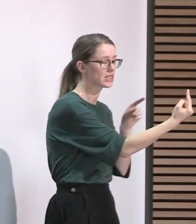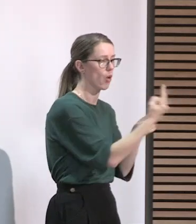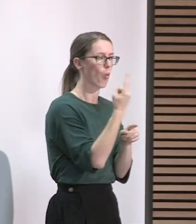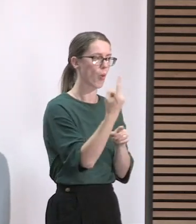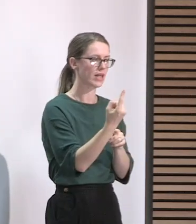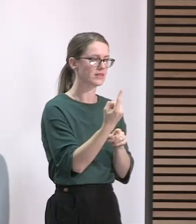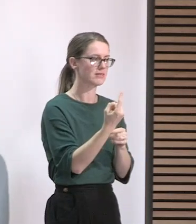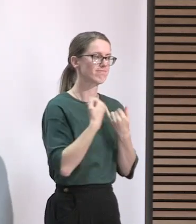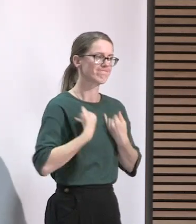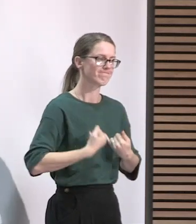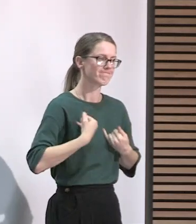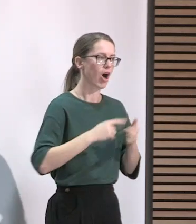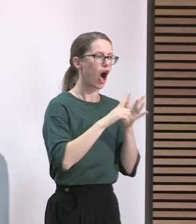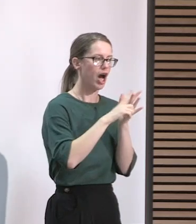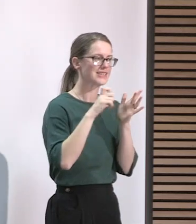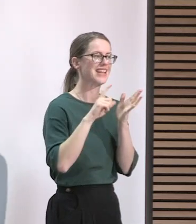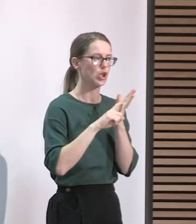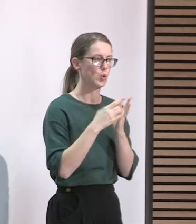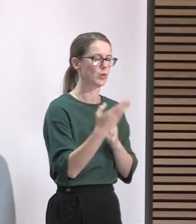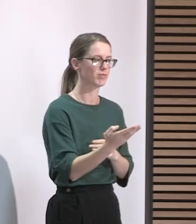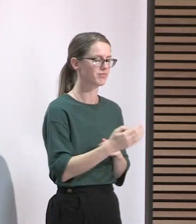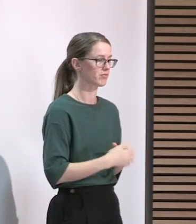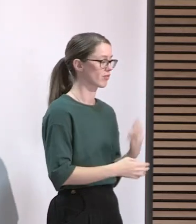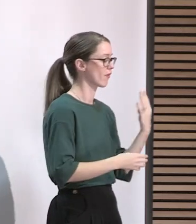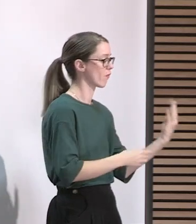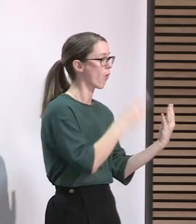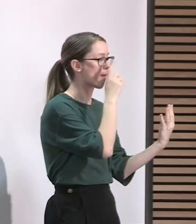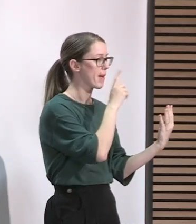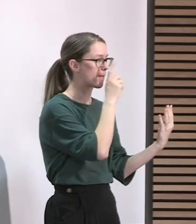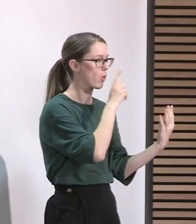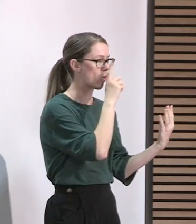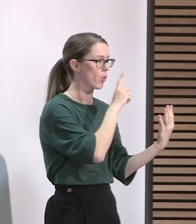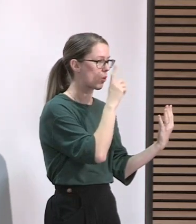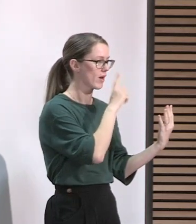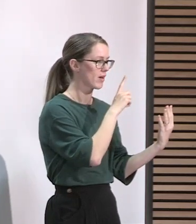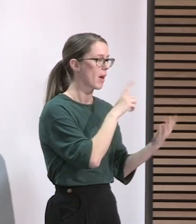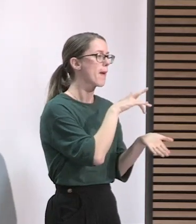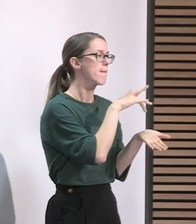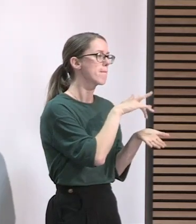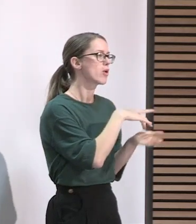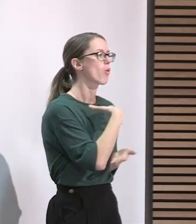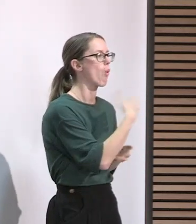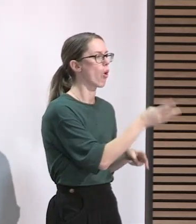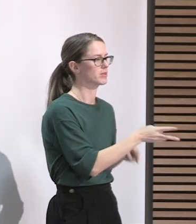North Shore Hospital. Two are stable in isolation on a ward. One is in intensive care in a